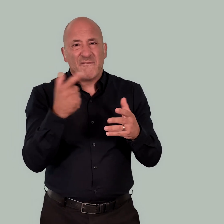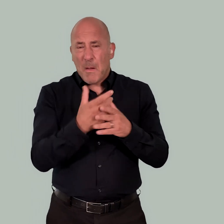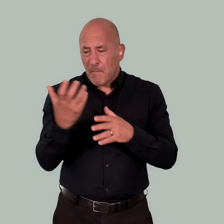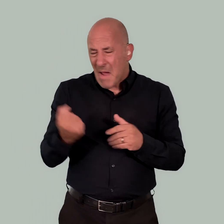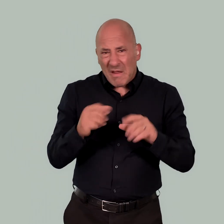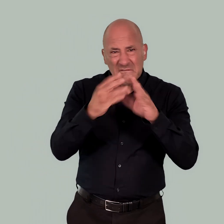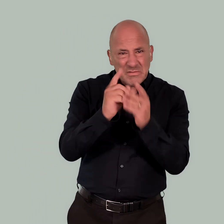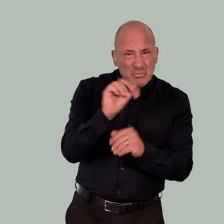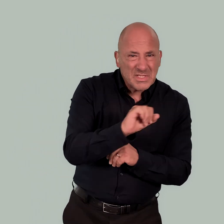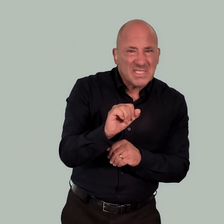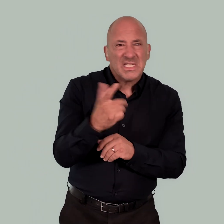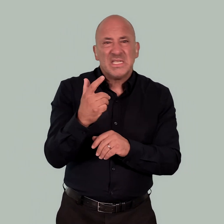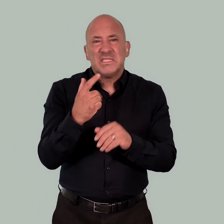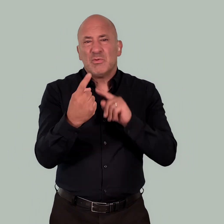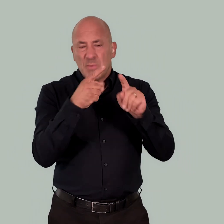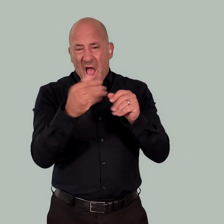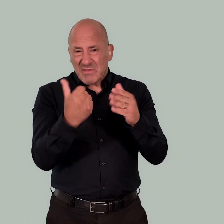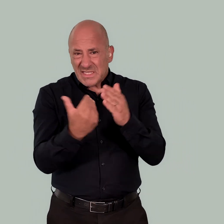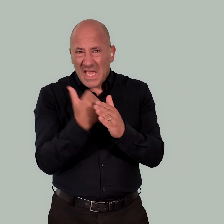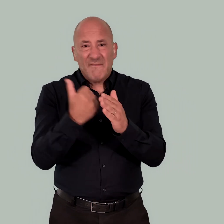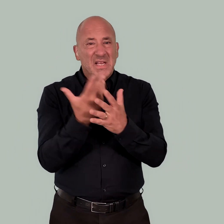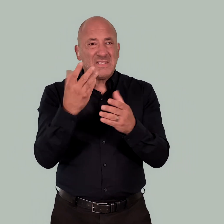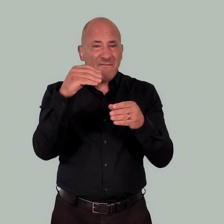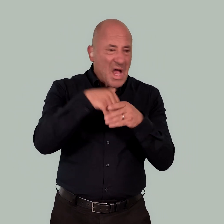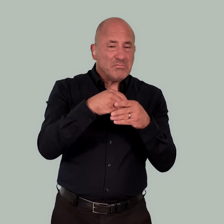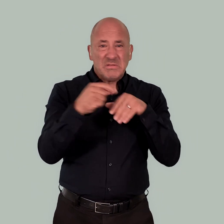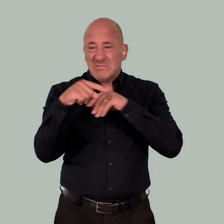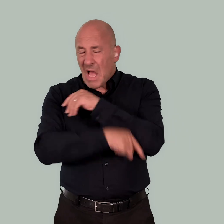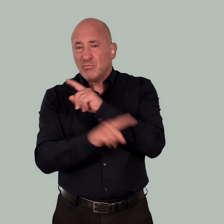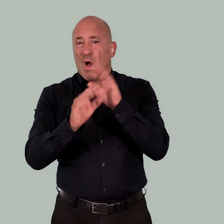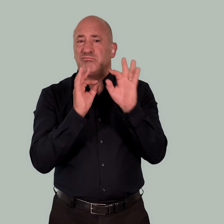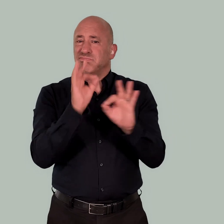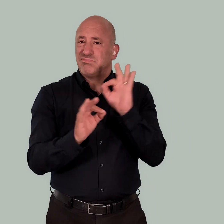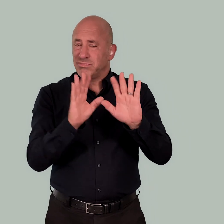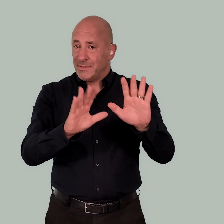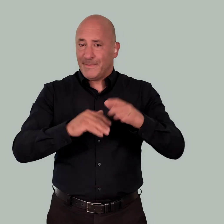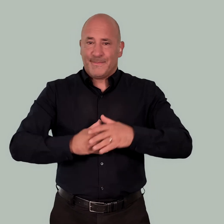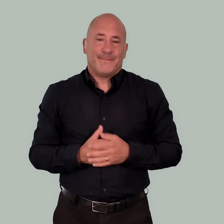the benefit unit schedule, and the respondent’s savings, investments, and debt.